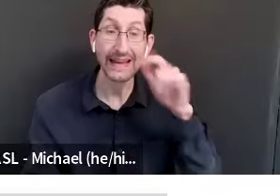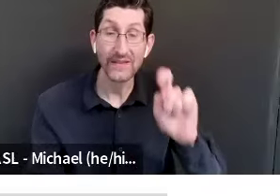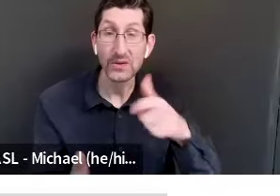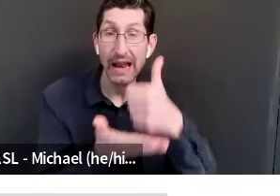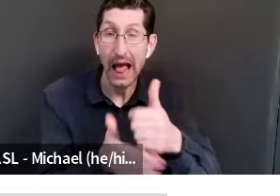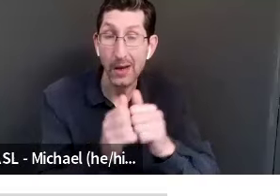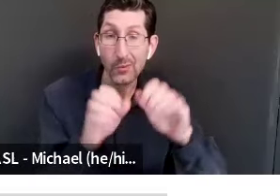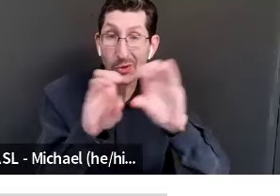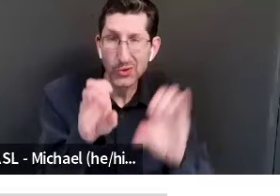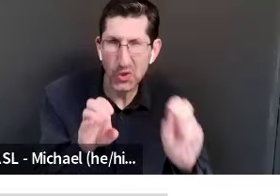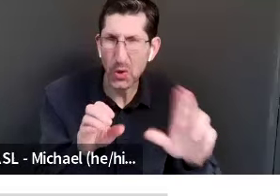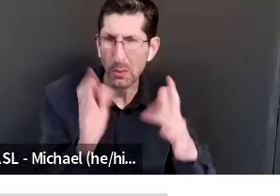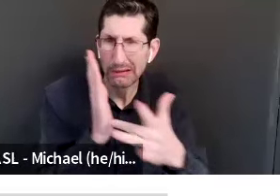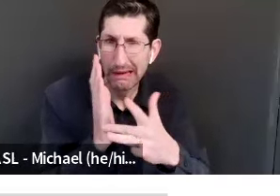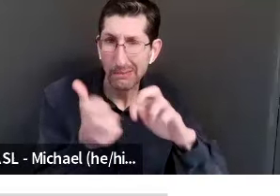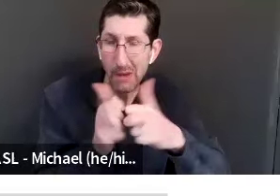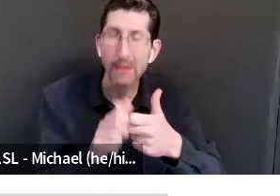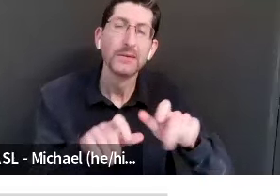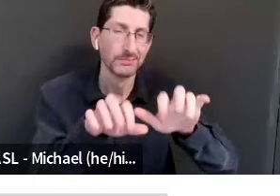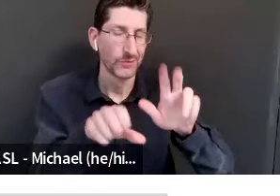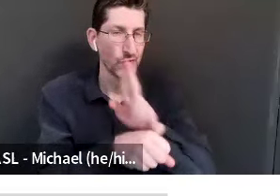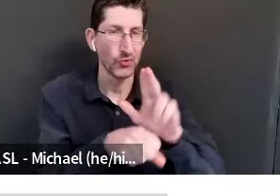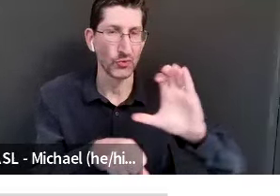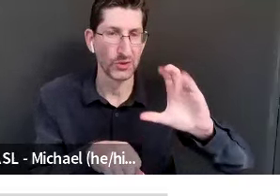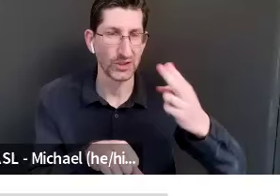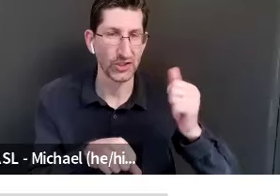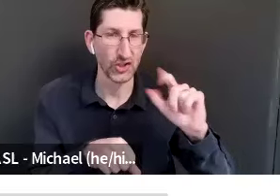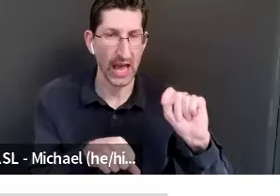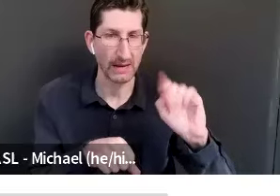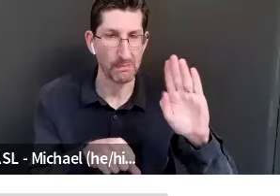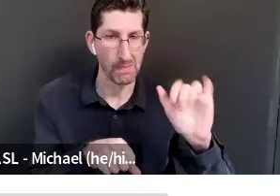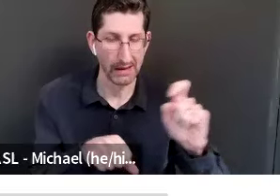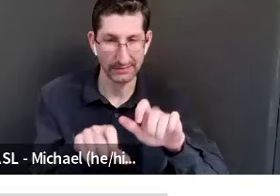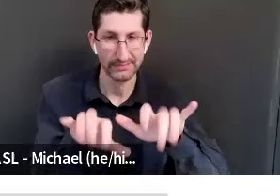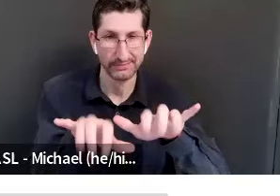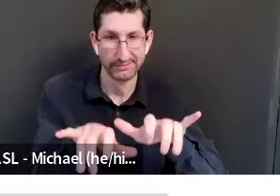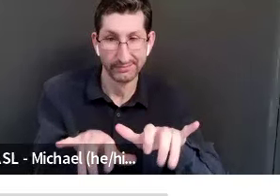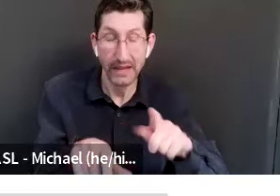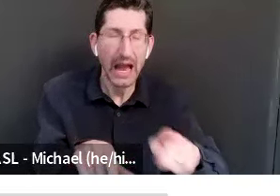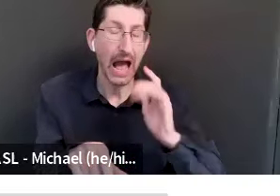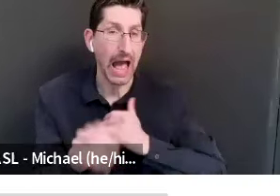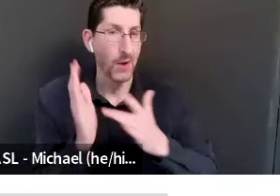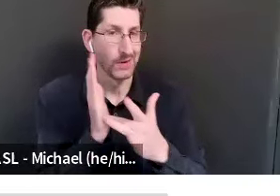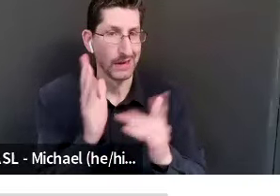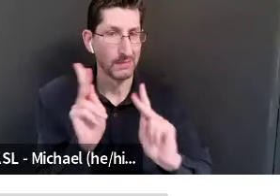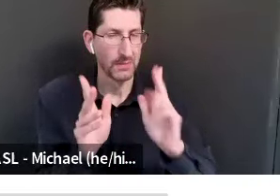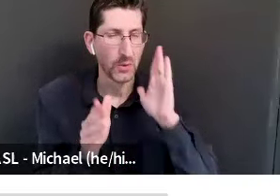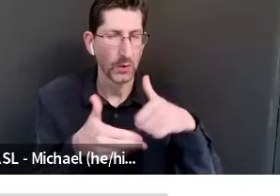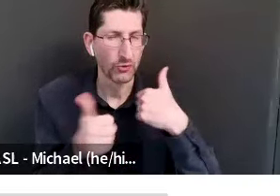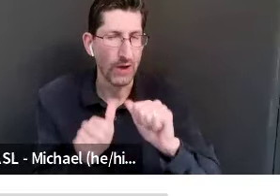IF YOU NEED ANY HELP WITH ZOOM OR HAVE A TECHNICAL QUESTION ABOUT THE FEATURES OF THE MEETING, USE THE CHAT FUNCTION.